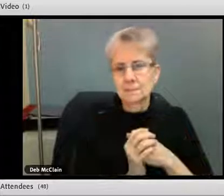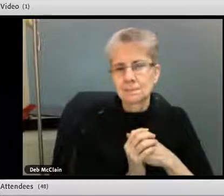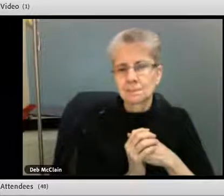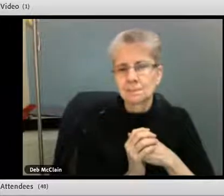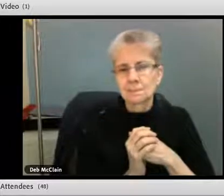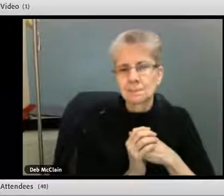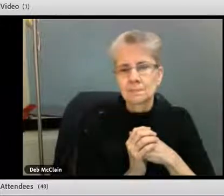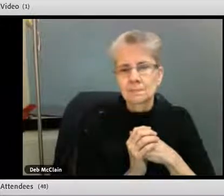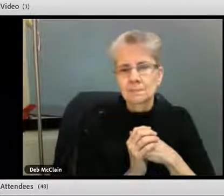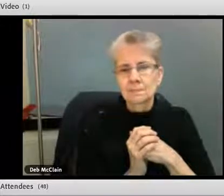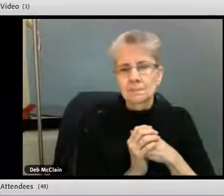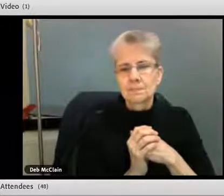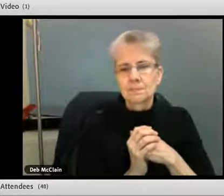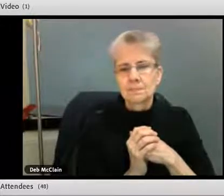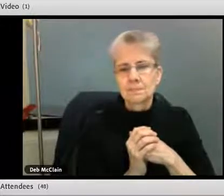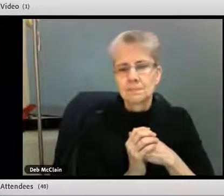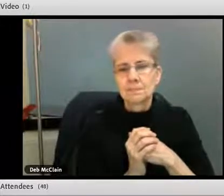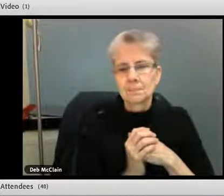"All the time," Sara says. Exactly.